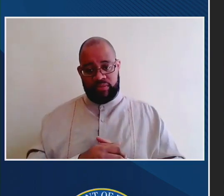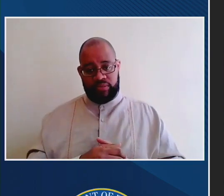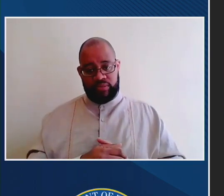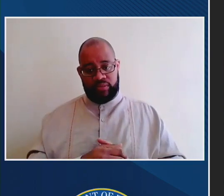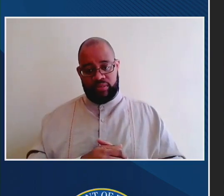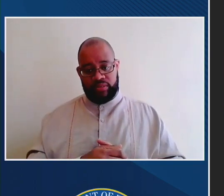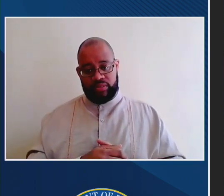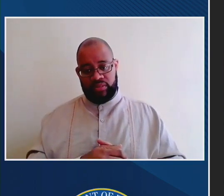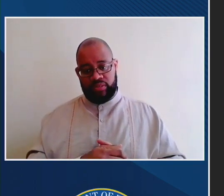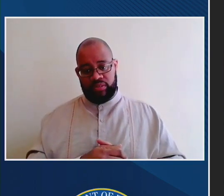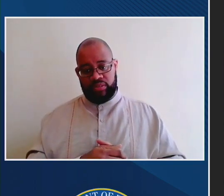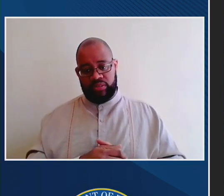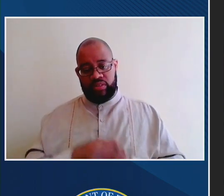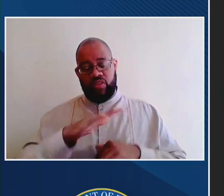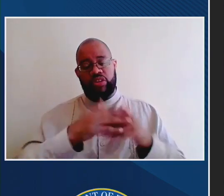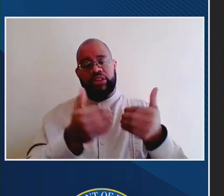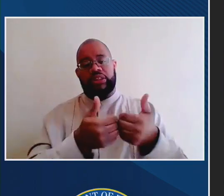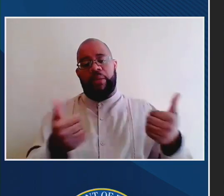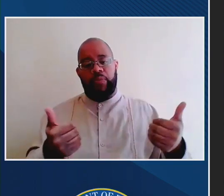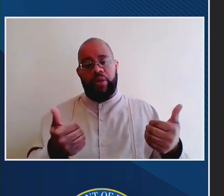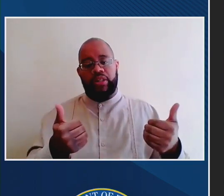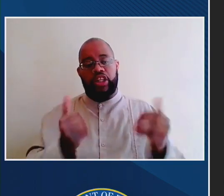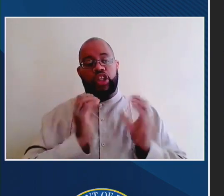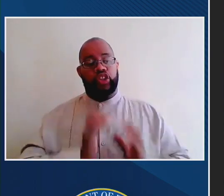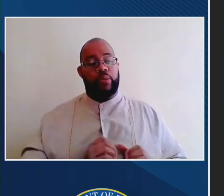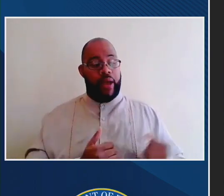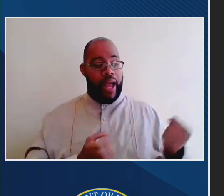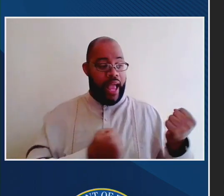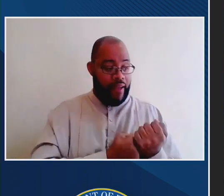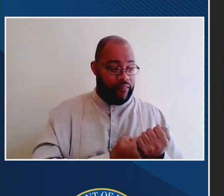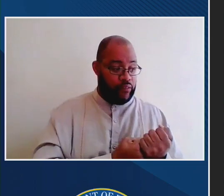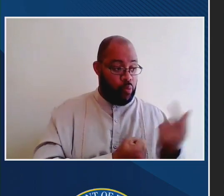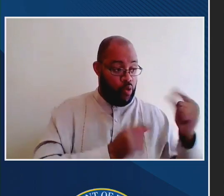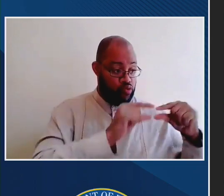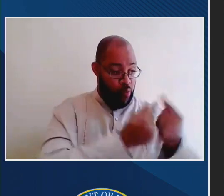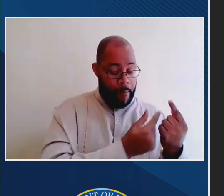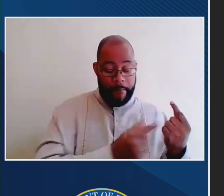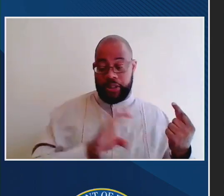separating consumer advocates into one group and civil rights into their own